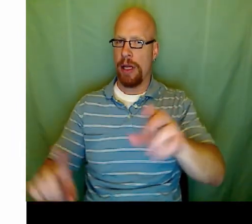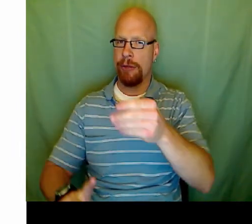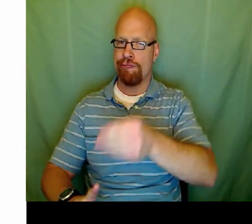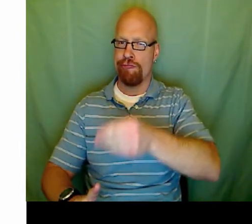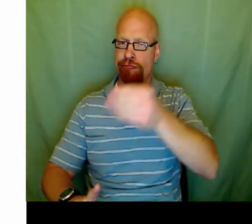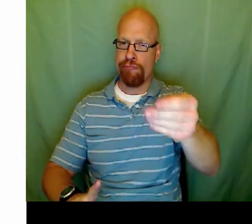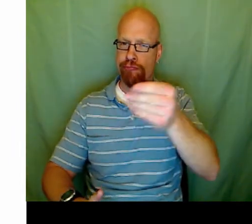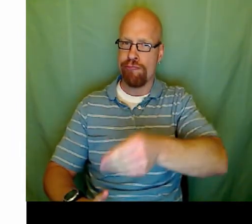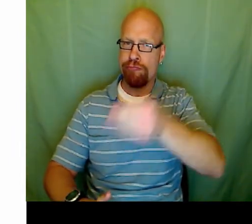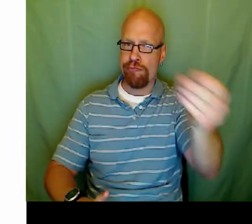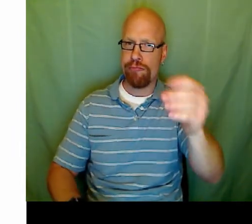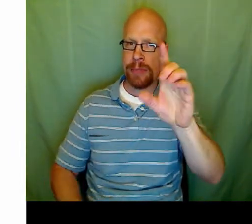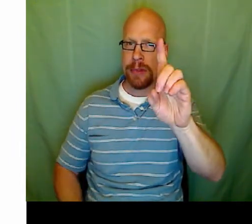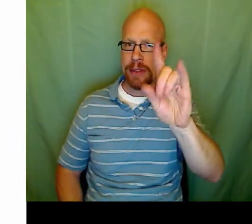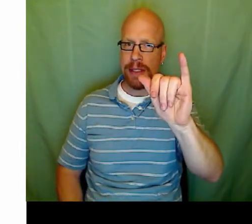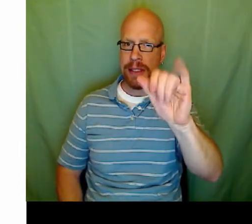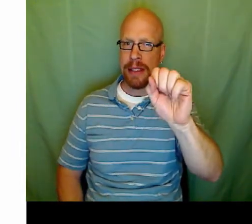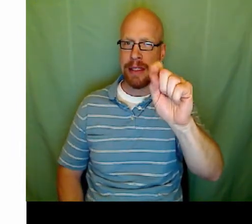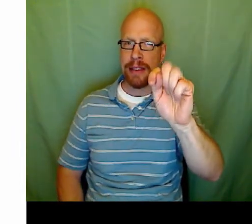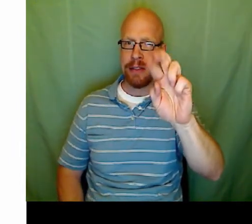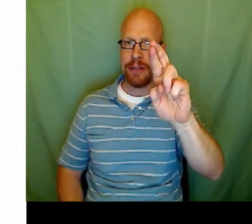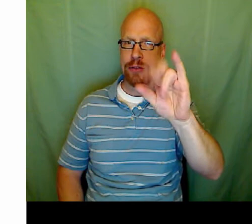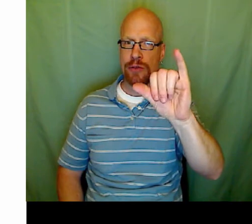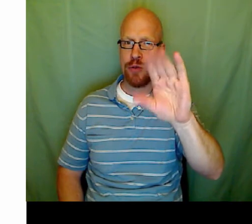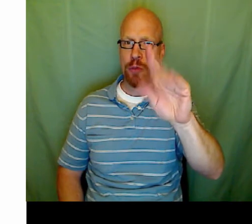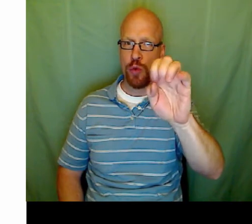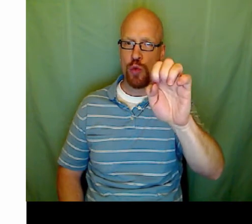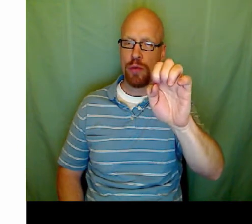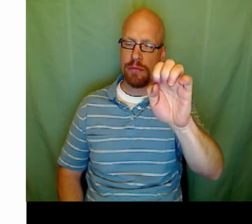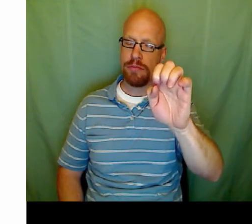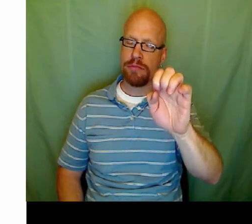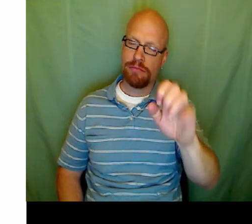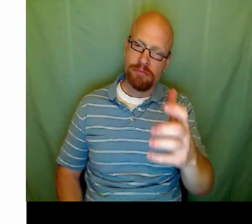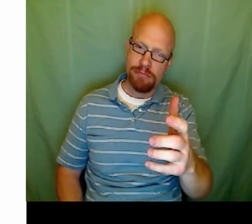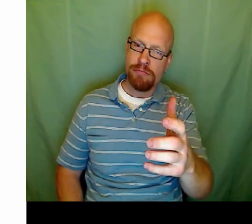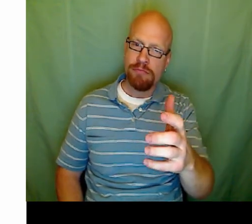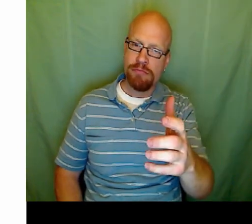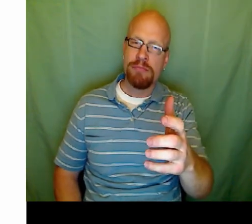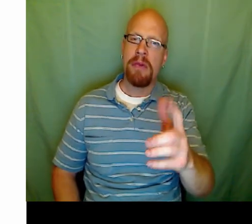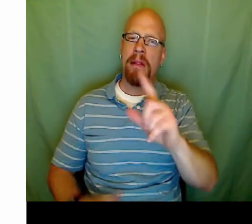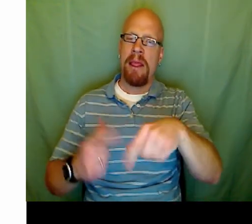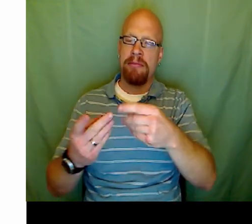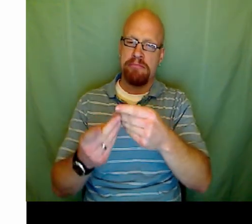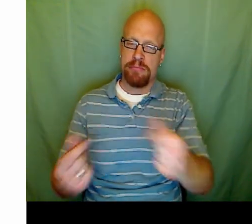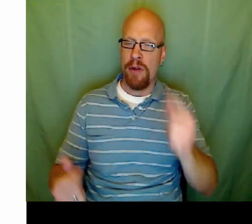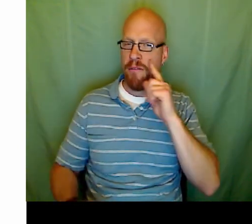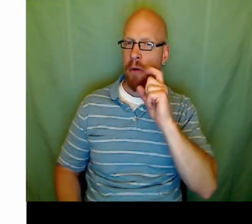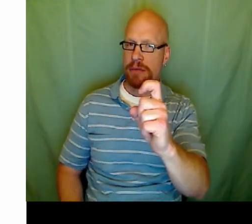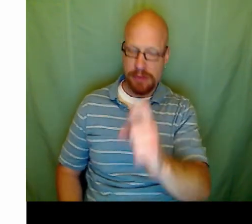So we have 3 multiplied with the distribute over the quantity two thirds x minus one third.